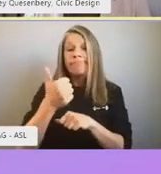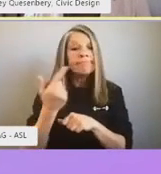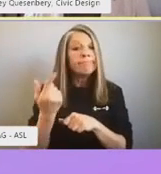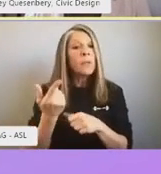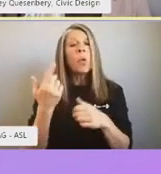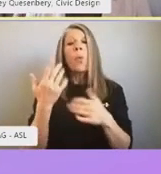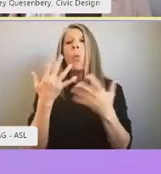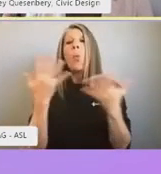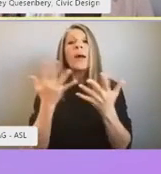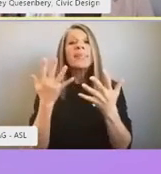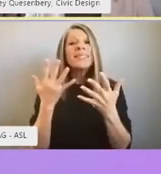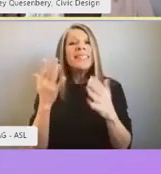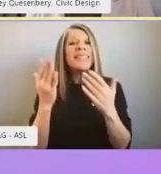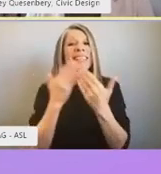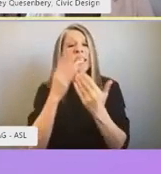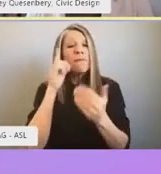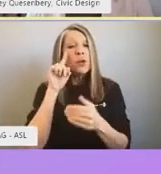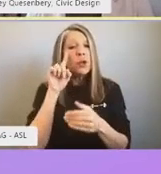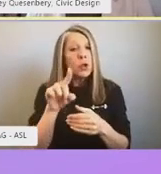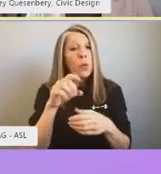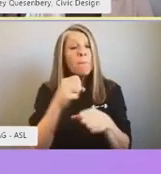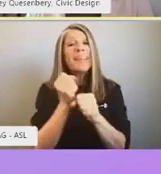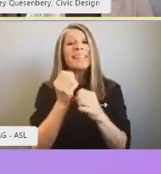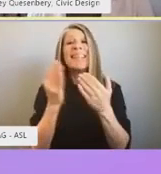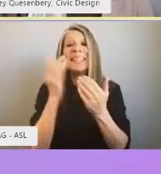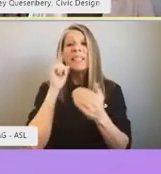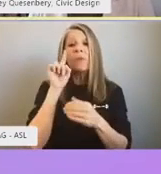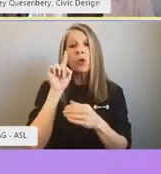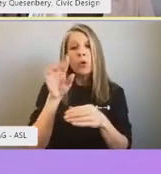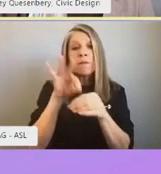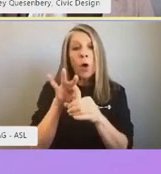your county, not just at a and assigned -- not just add